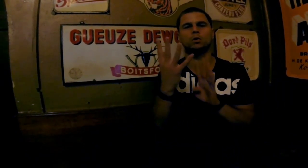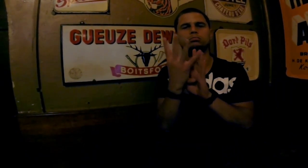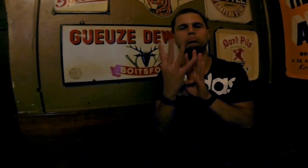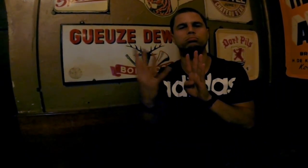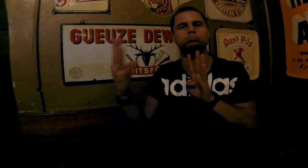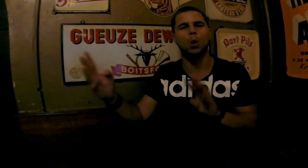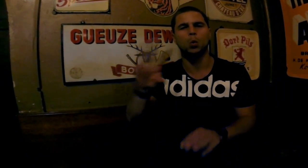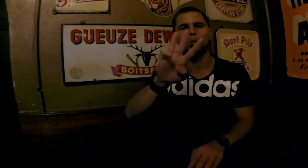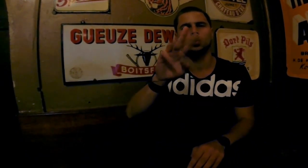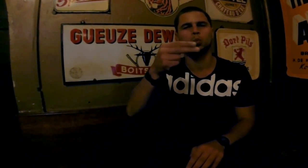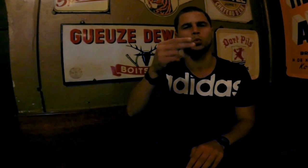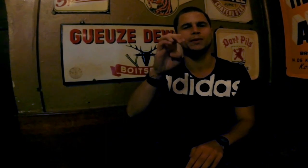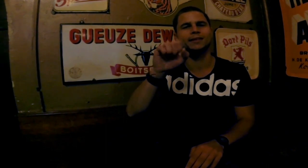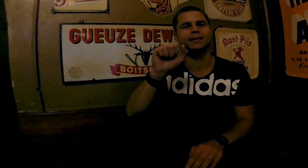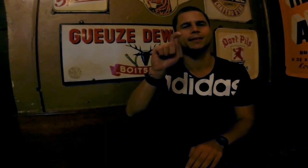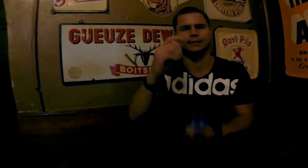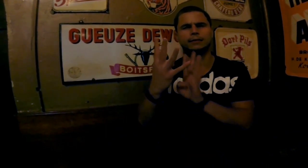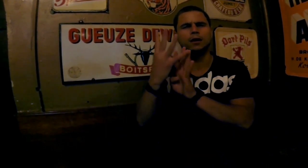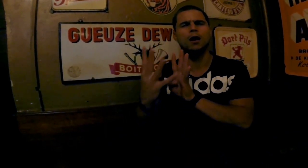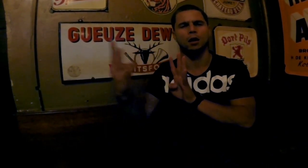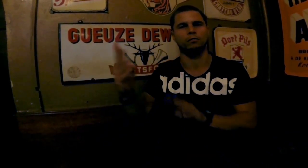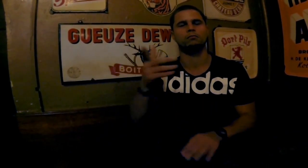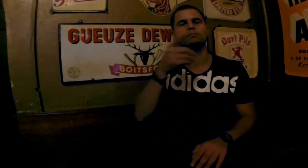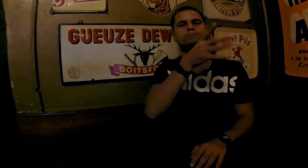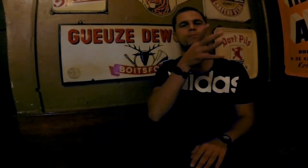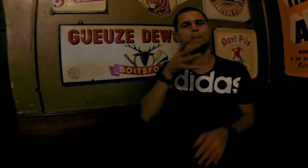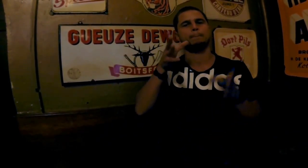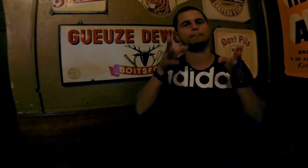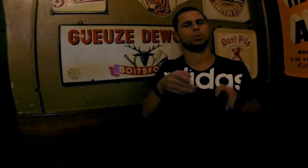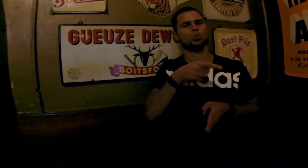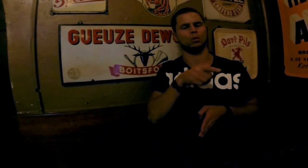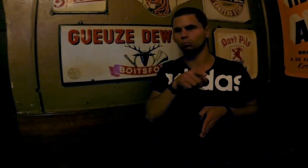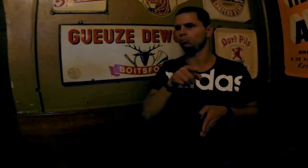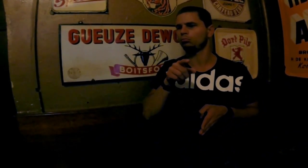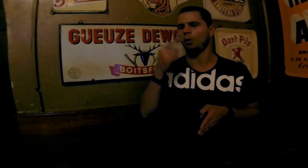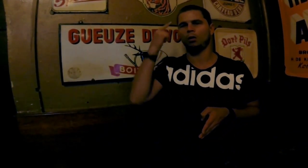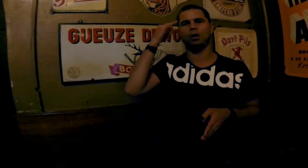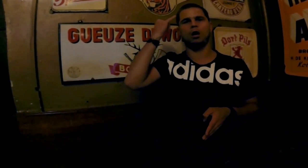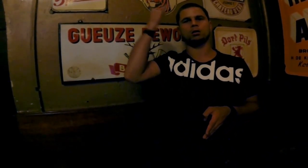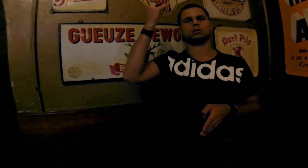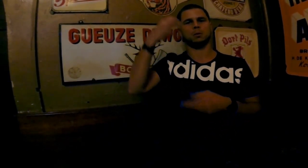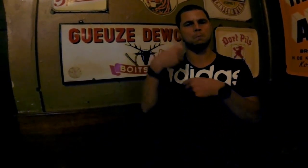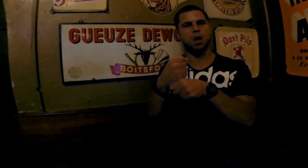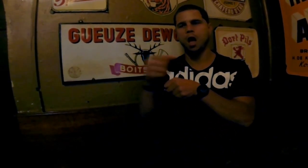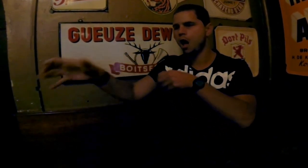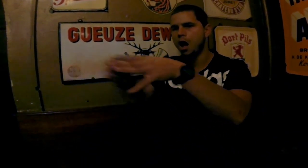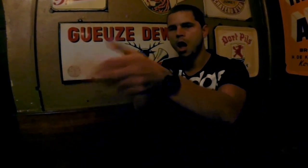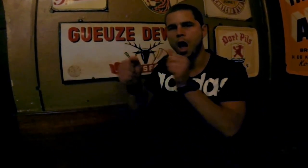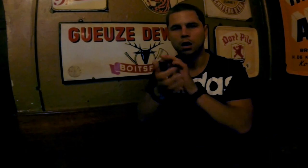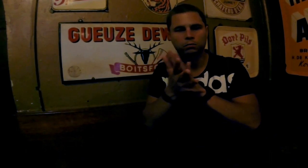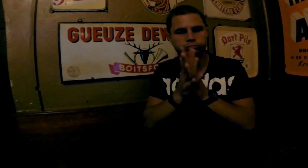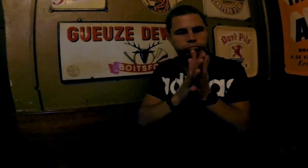They have wheats everywhere. Farmers recognized an opportunity to make something useful out of wheats.